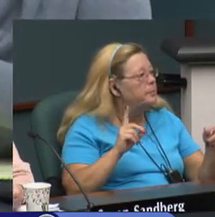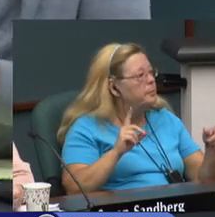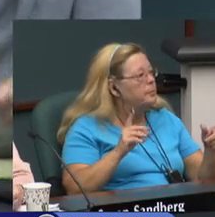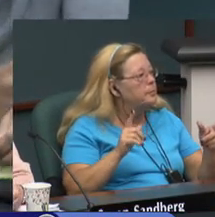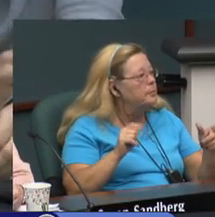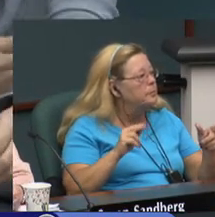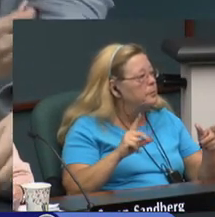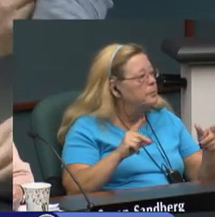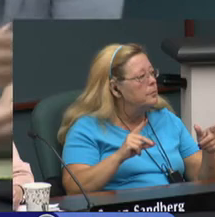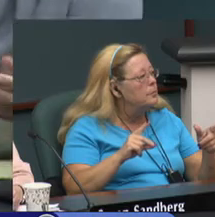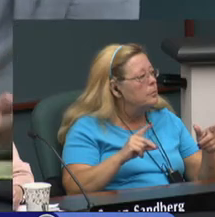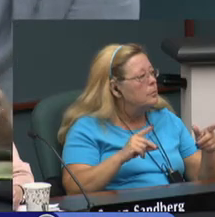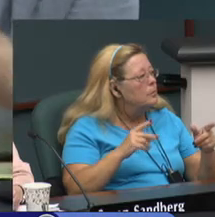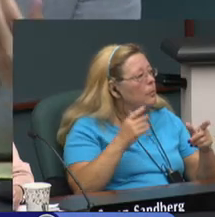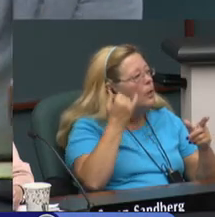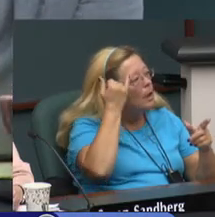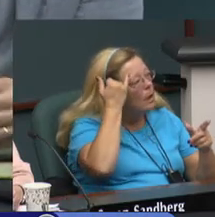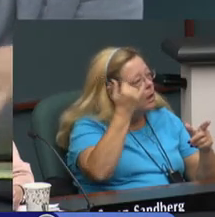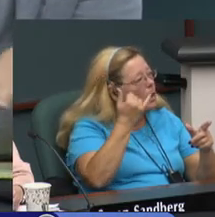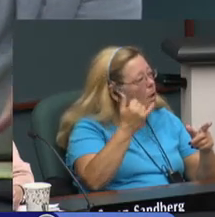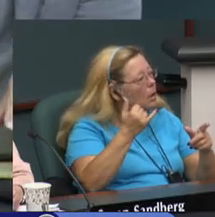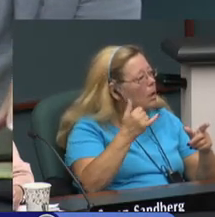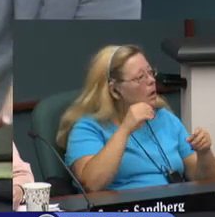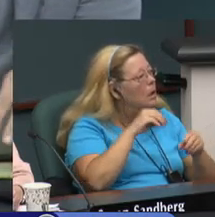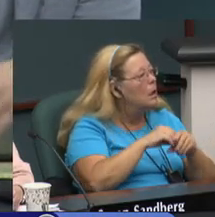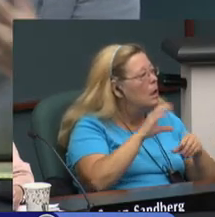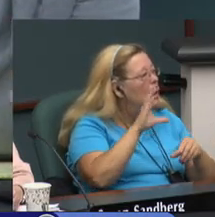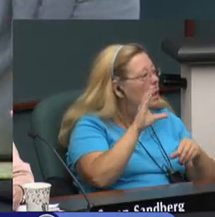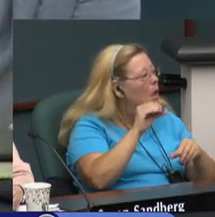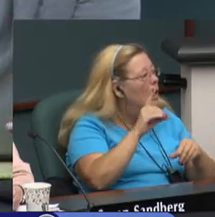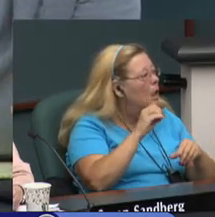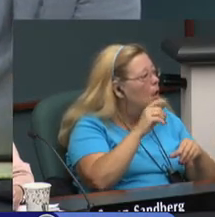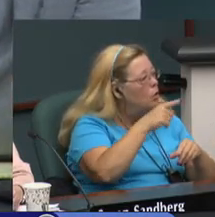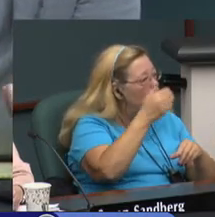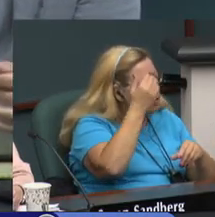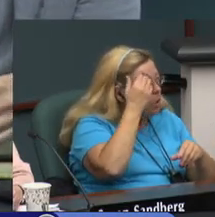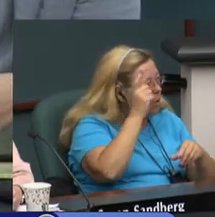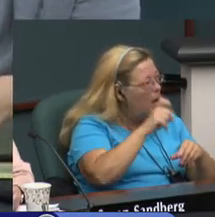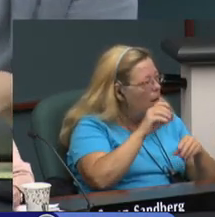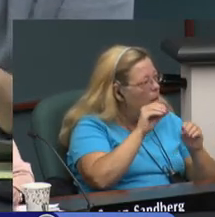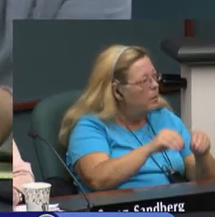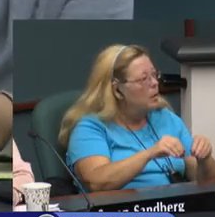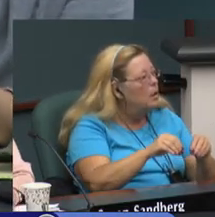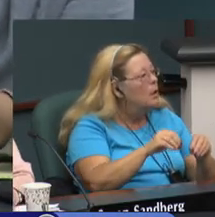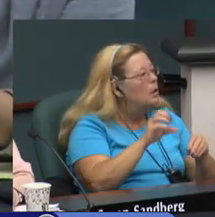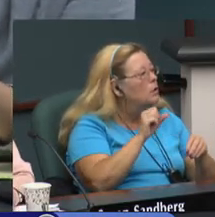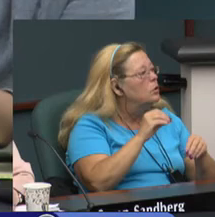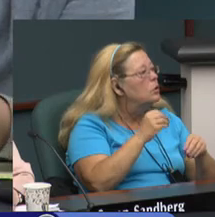well the idea is and it says encode misses and current CODIS well you know that they have to be in there in perpetuity so we are currently in our